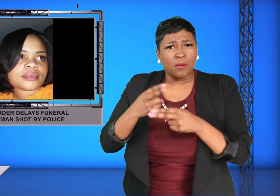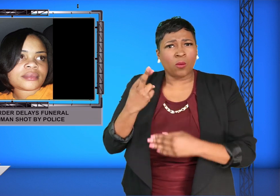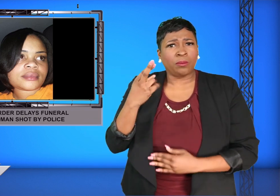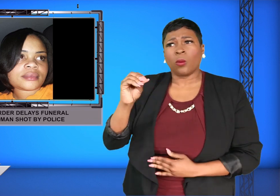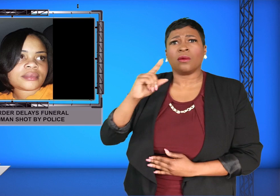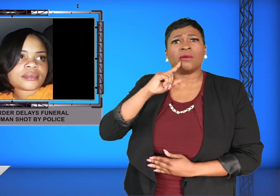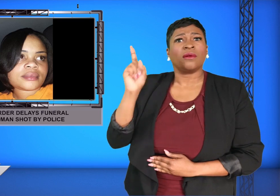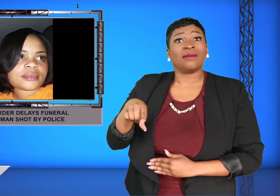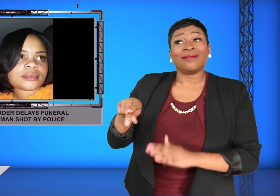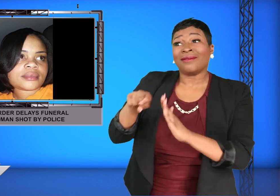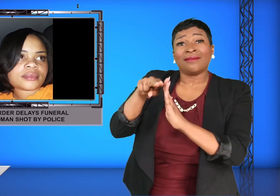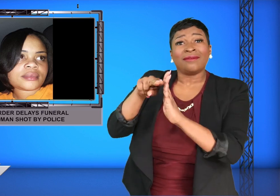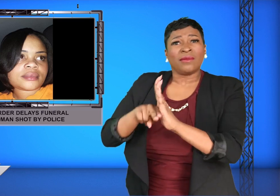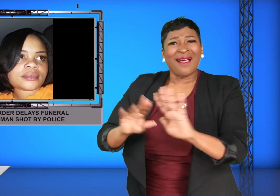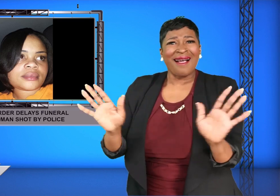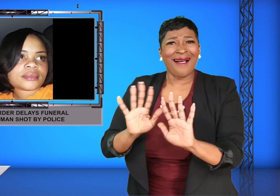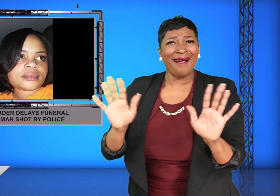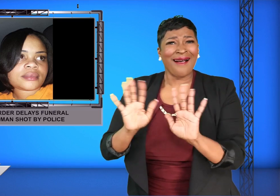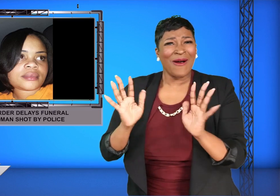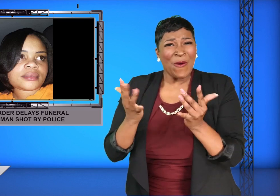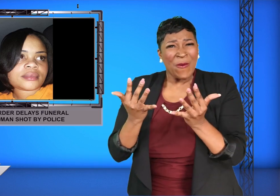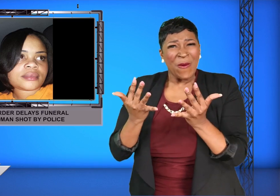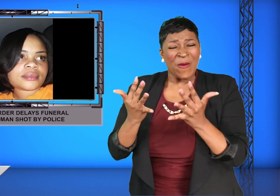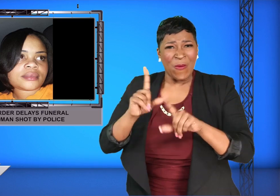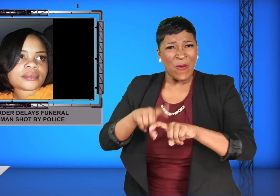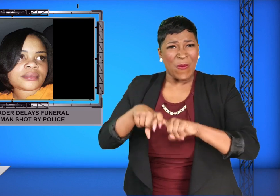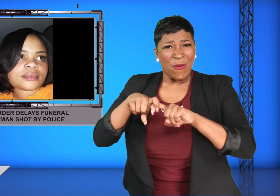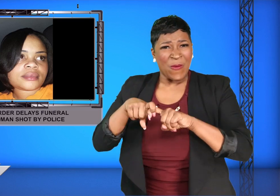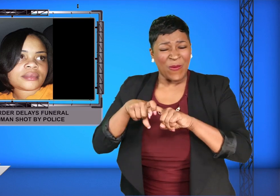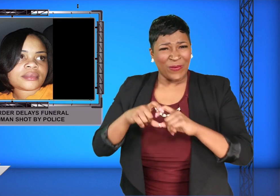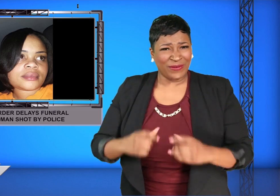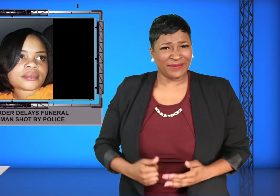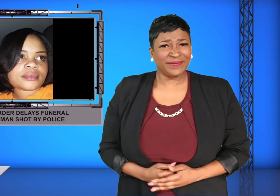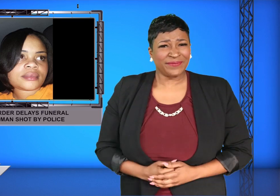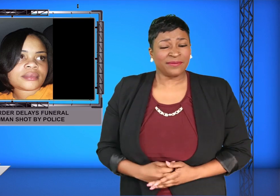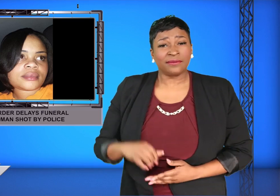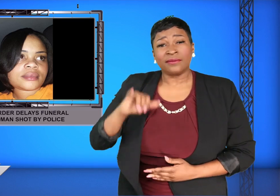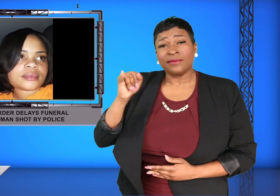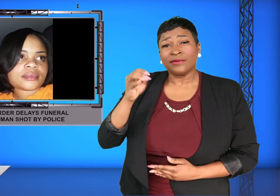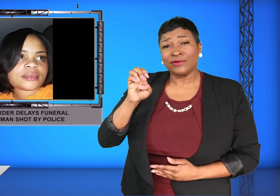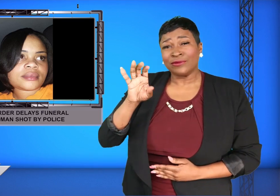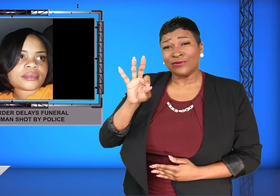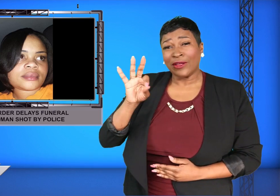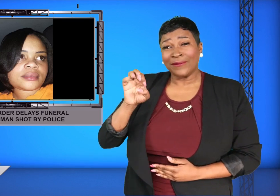order halted the burial.